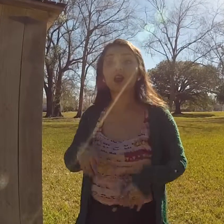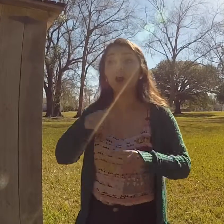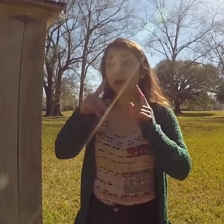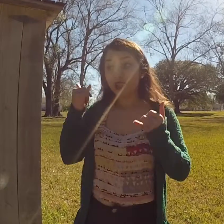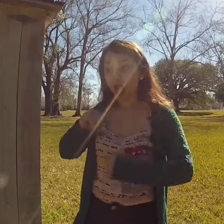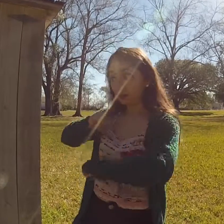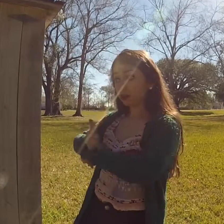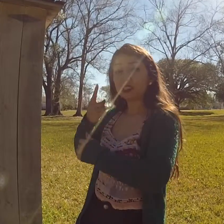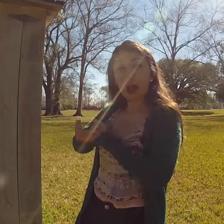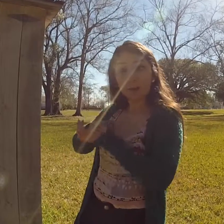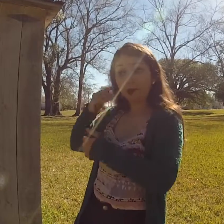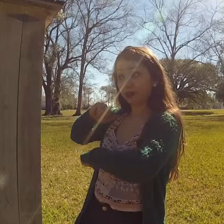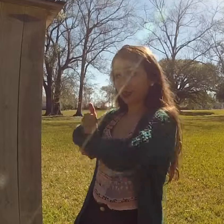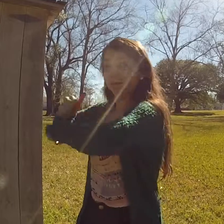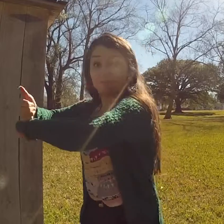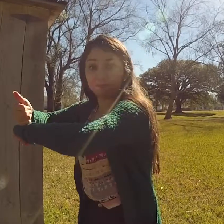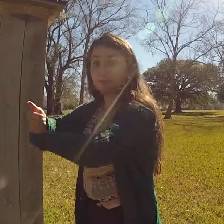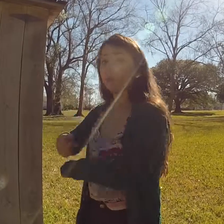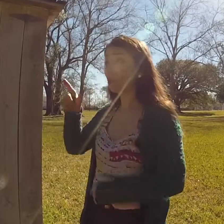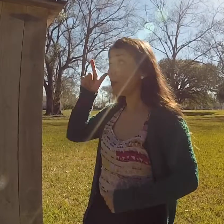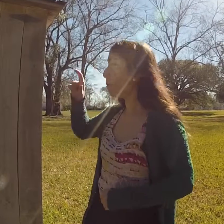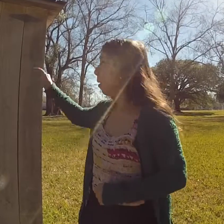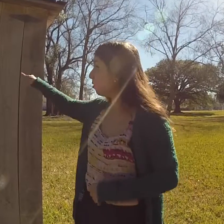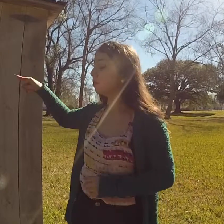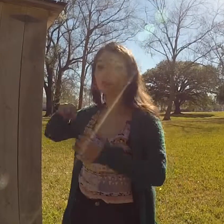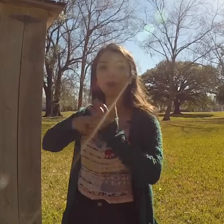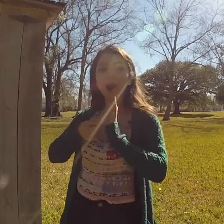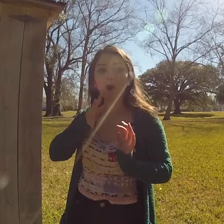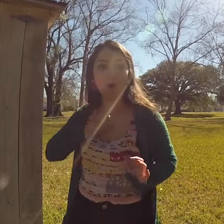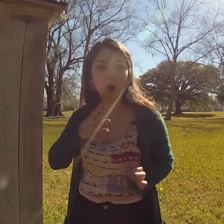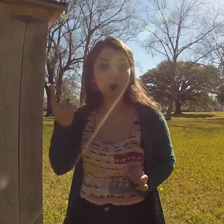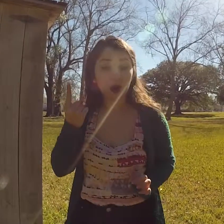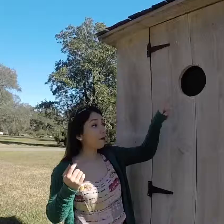but then they invented two, sometimes having both This crescent moon means women only